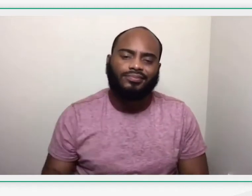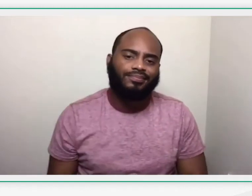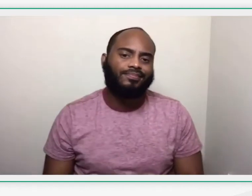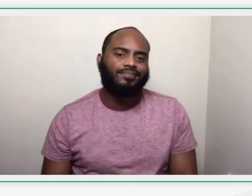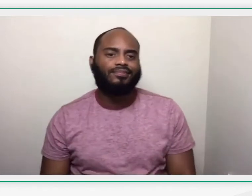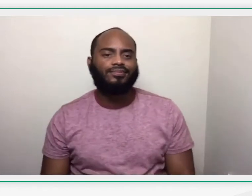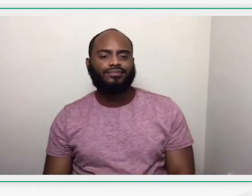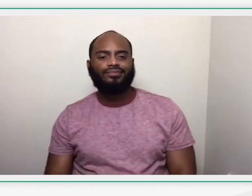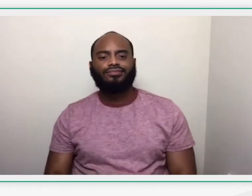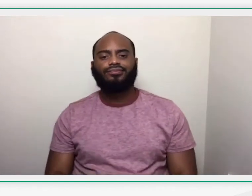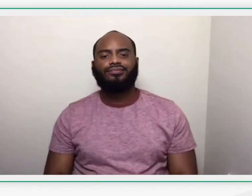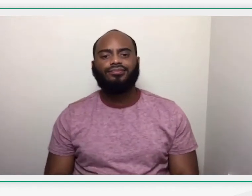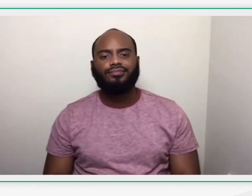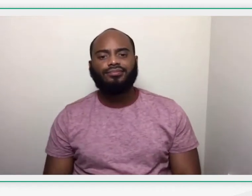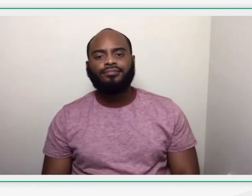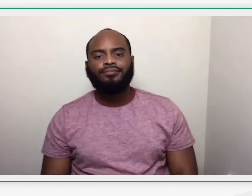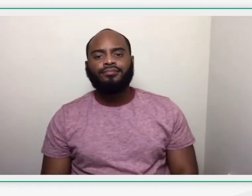Folks, let's think about that. We'll give it 20 seconds.